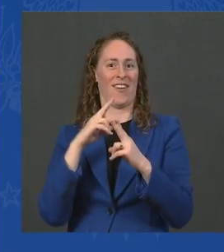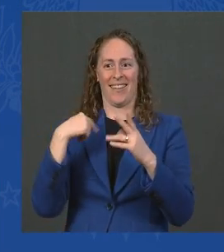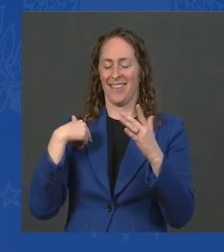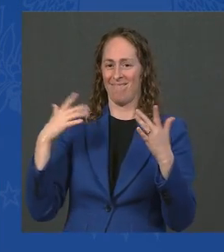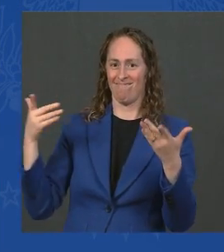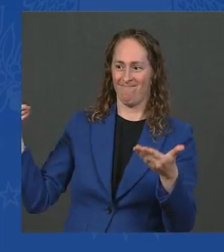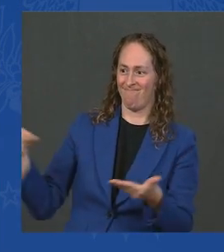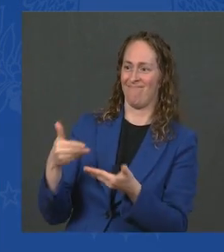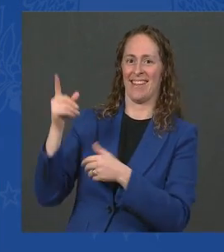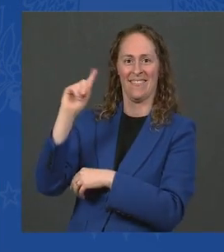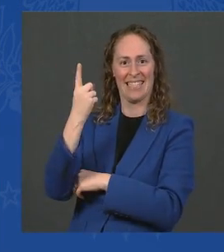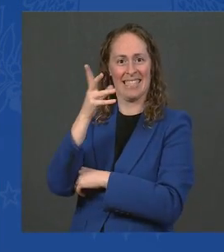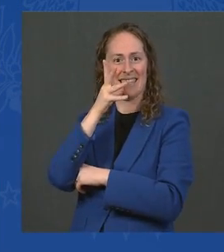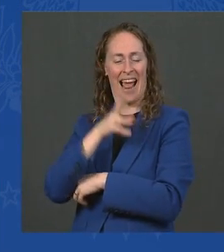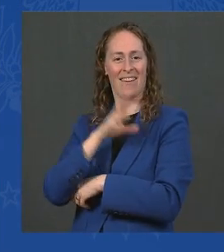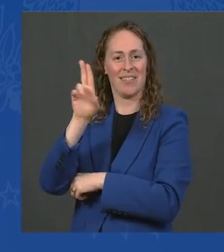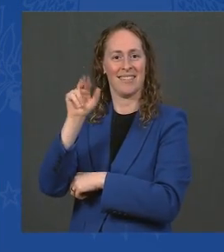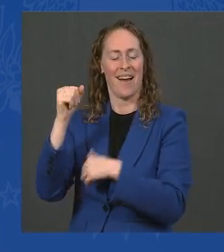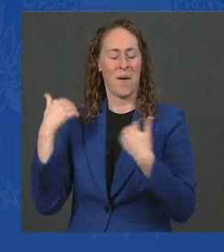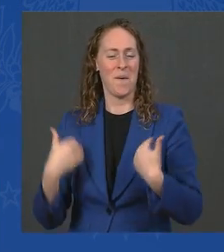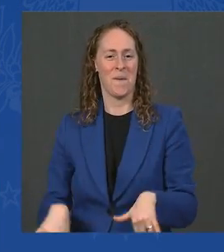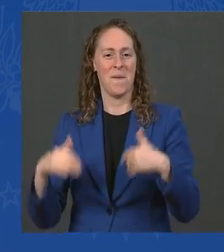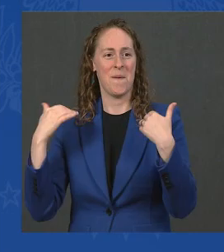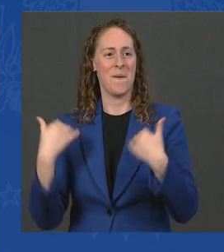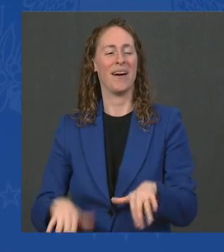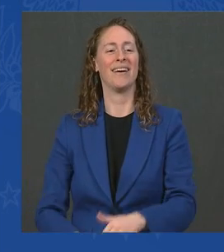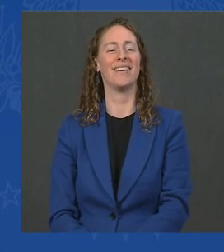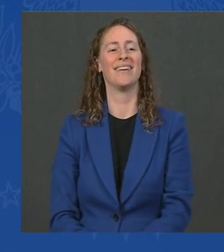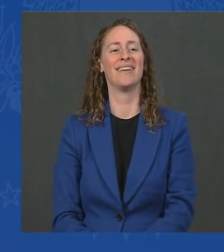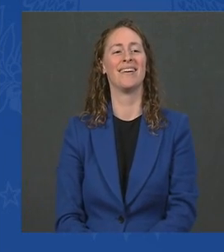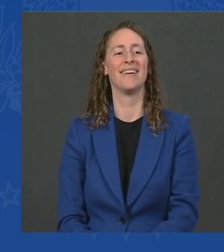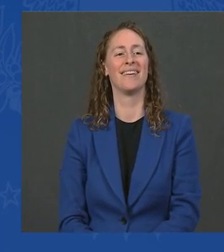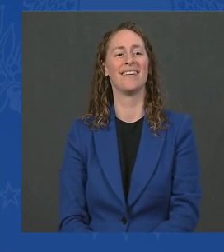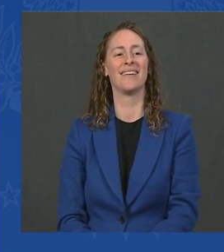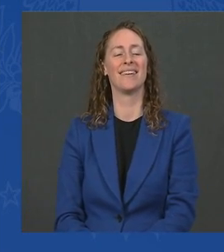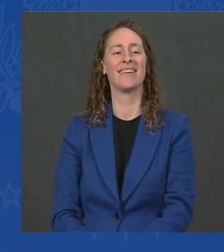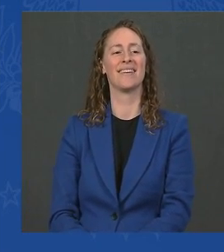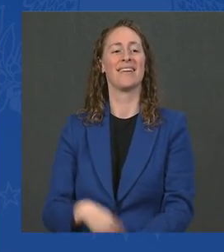As Dr. Biden stated, my name is Elijah Pool, an eighth grade scholar here at Brooklyn Middle School.